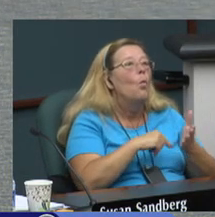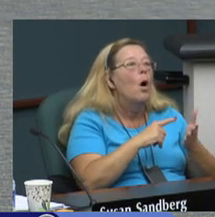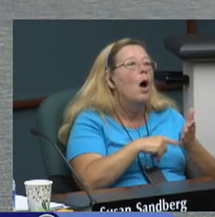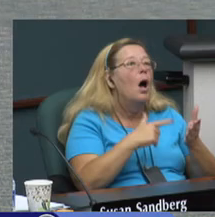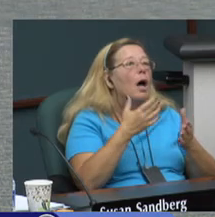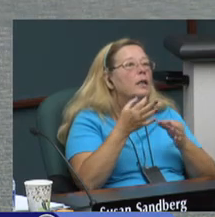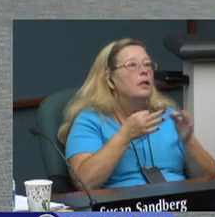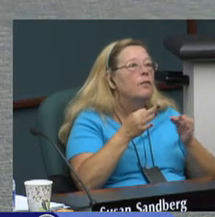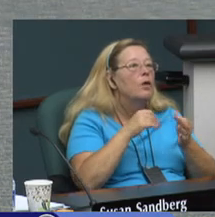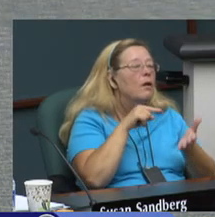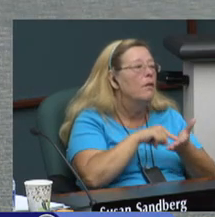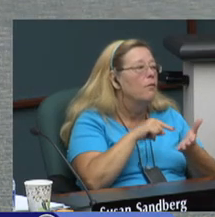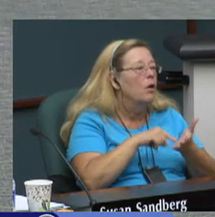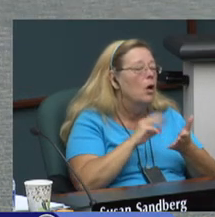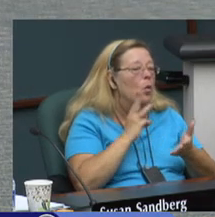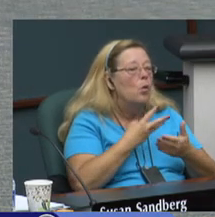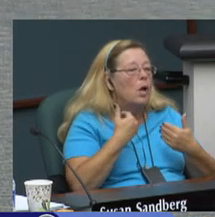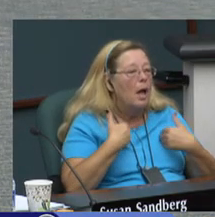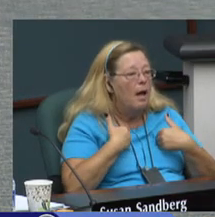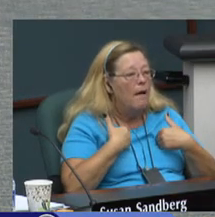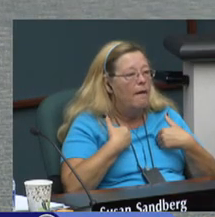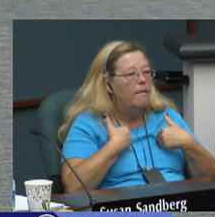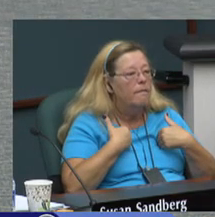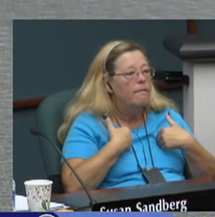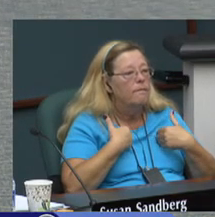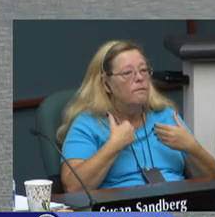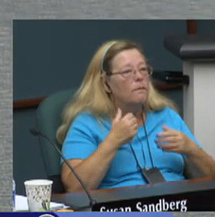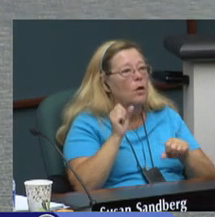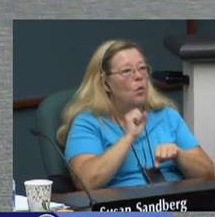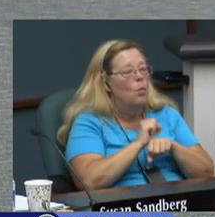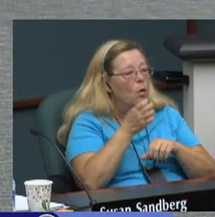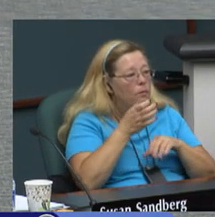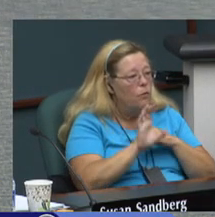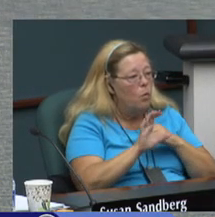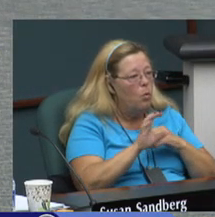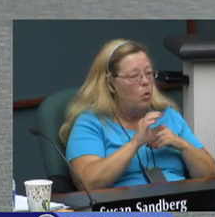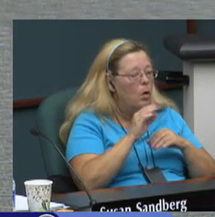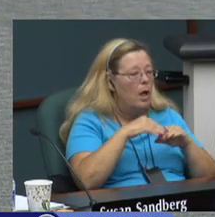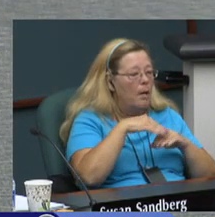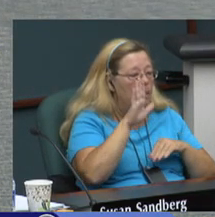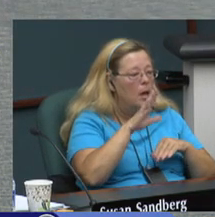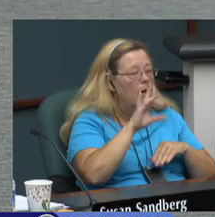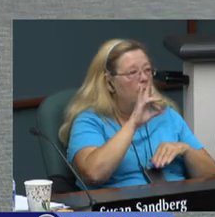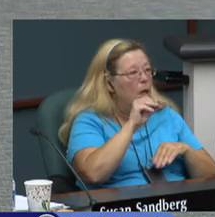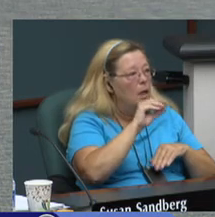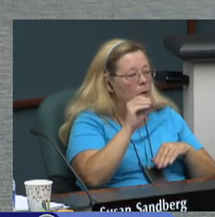affordability we've got workforce housing at above 80% ami what do we call